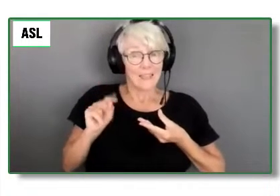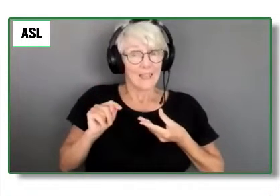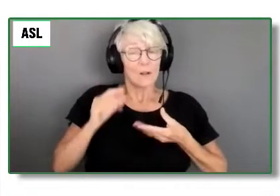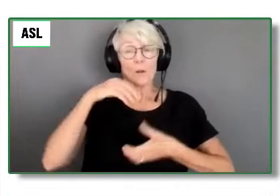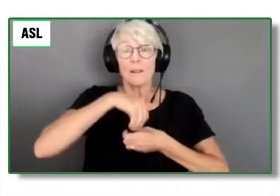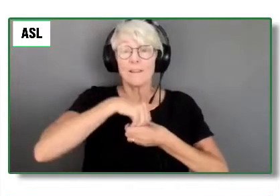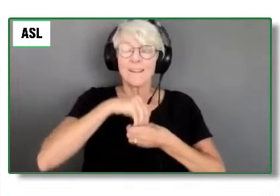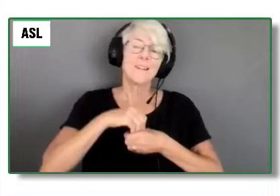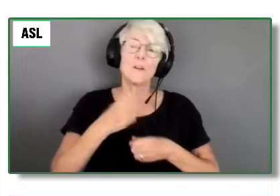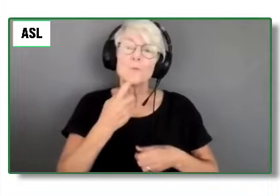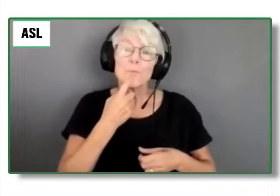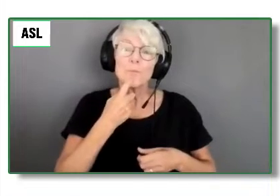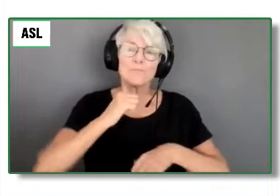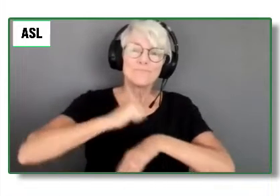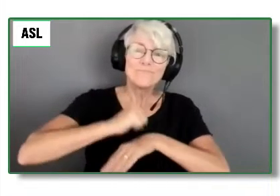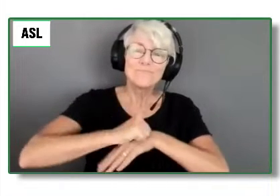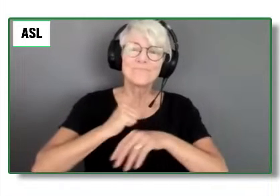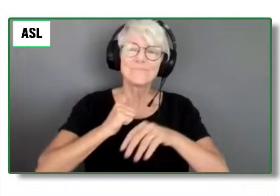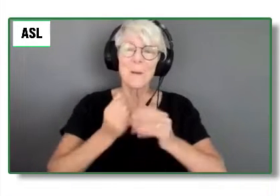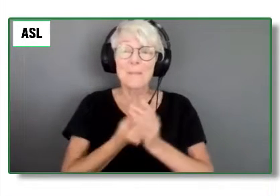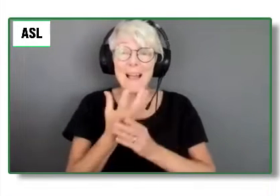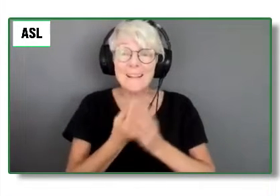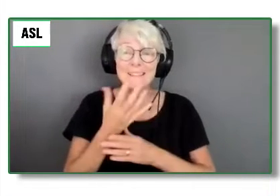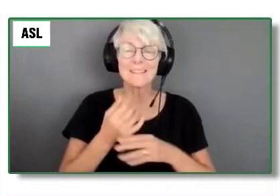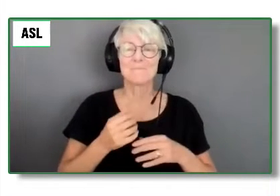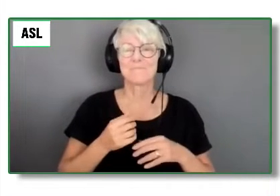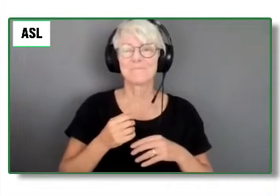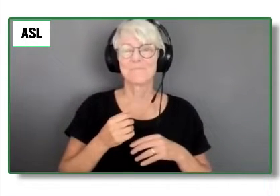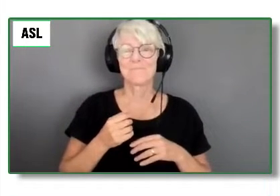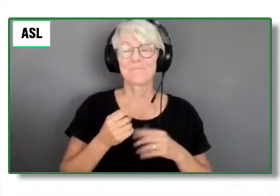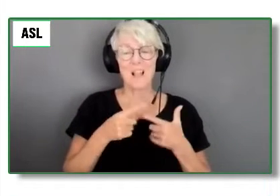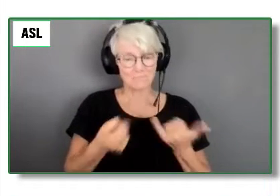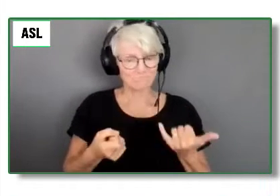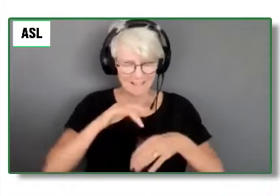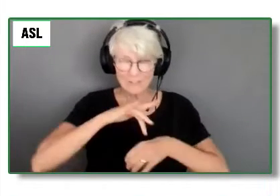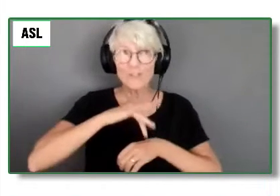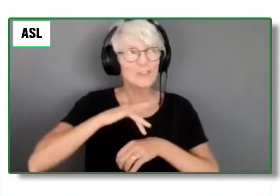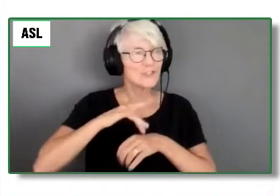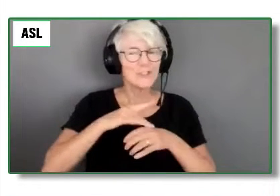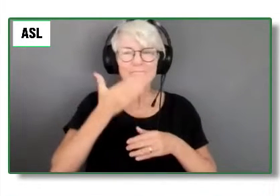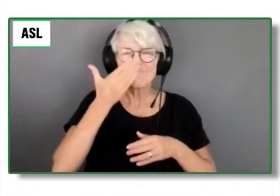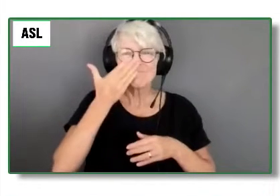sorry, plants, rocks, and items to touch smell and taste.